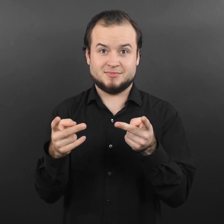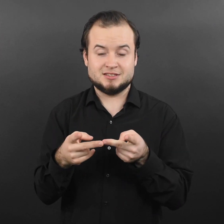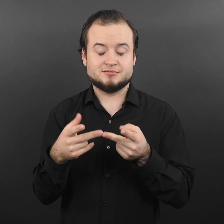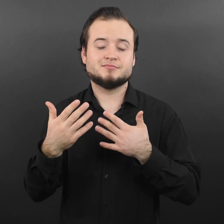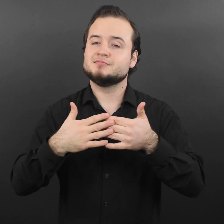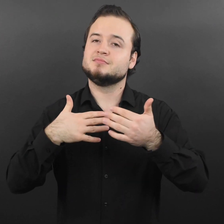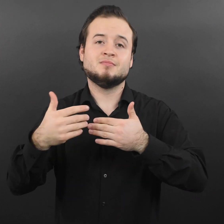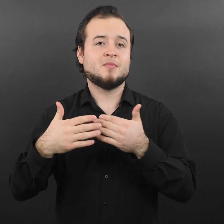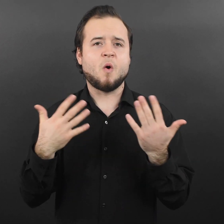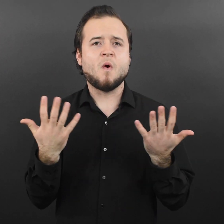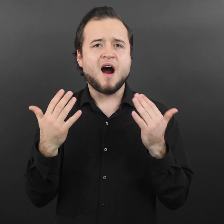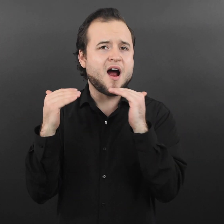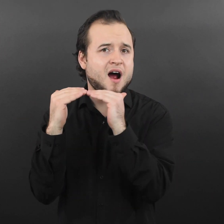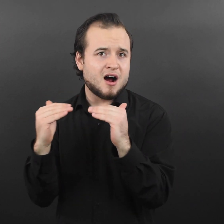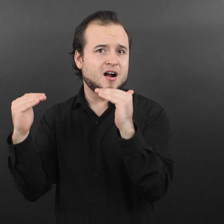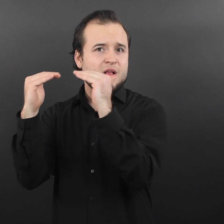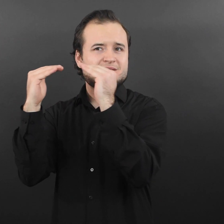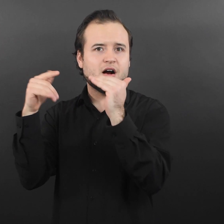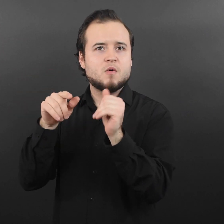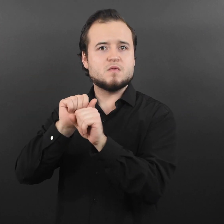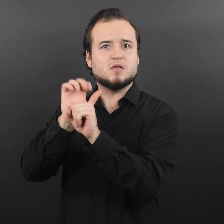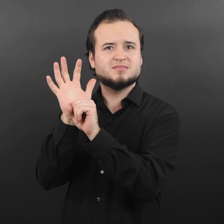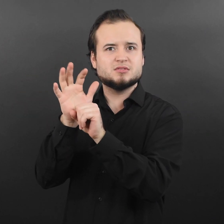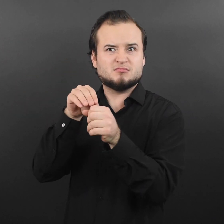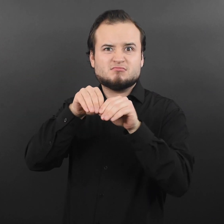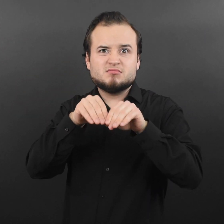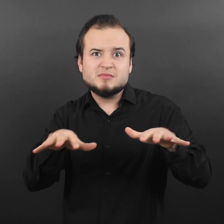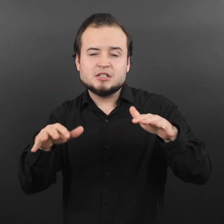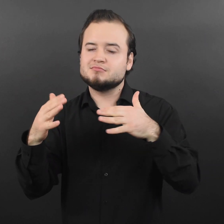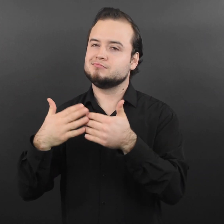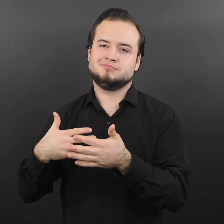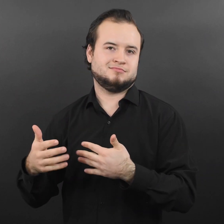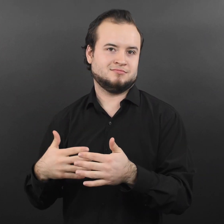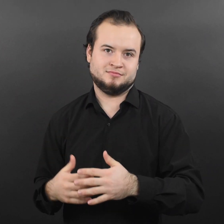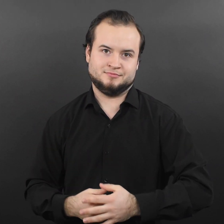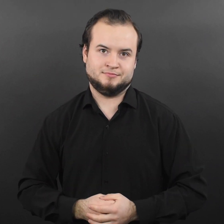regardless of COVID-19 transmission levels: